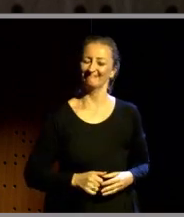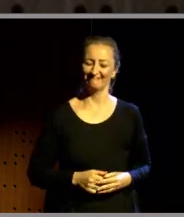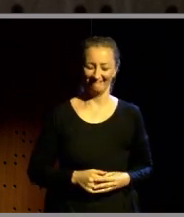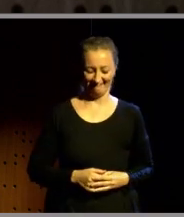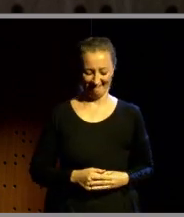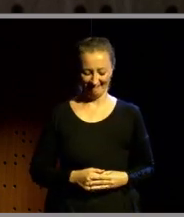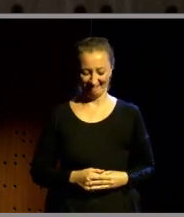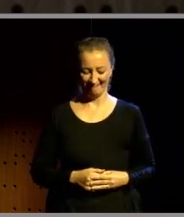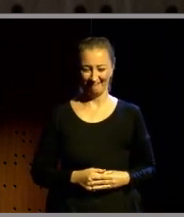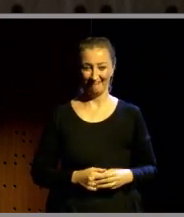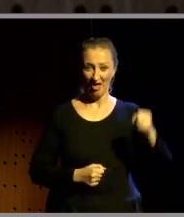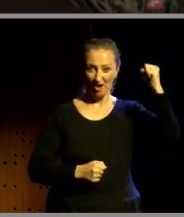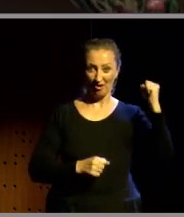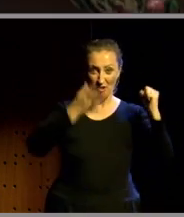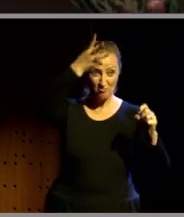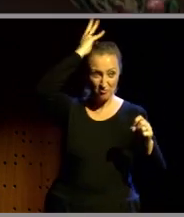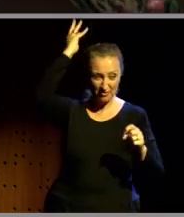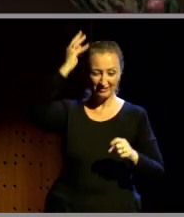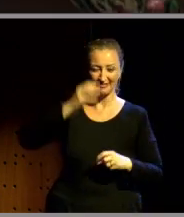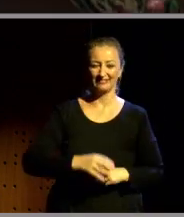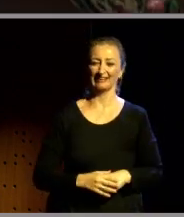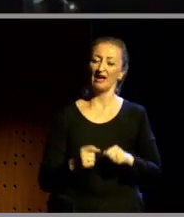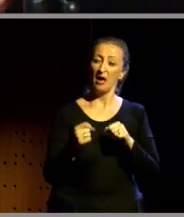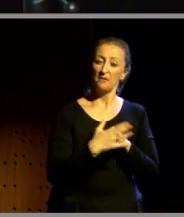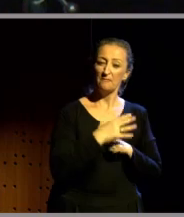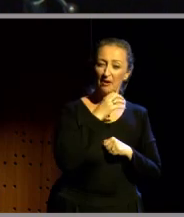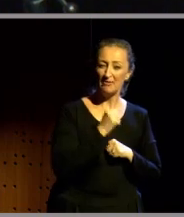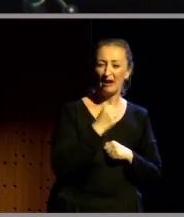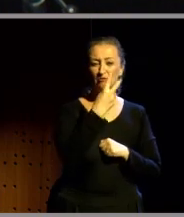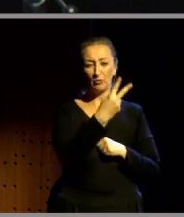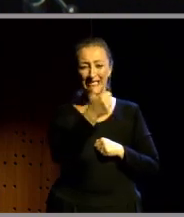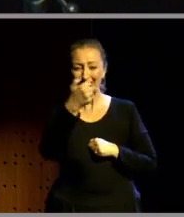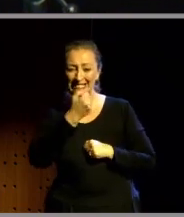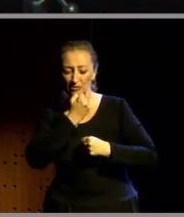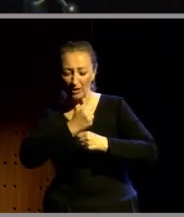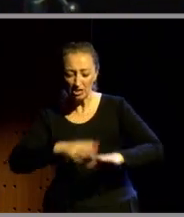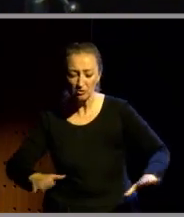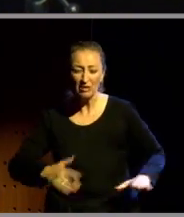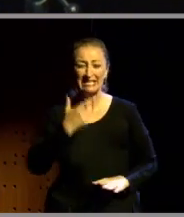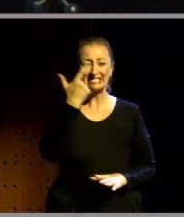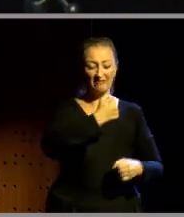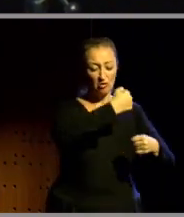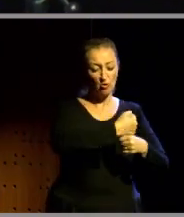SPEAKER: Married man, ten children, 26 grandchildren, 17 great, great.